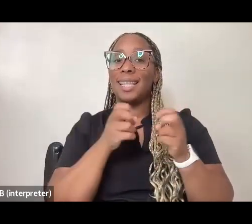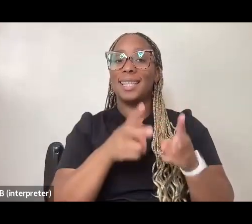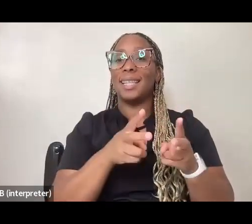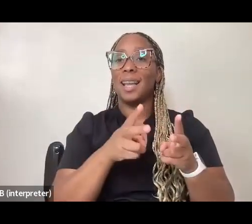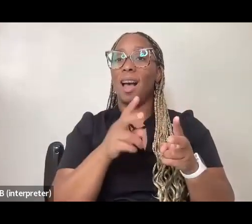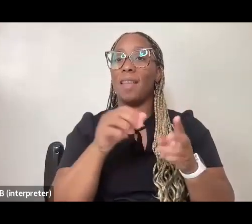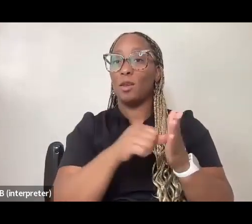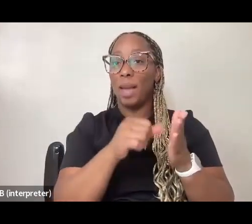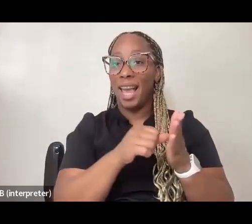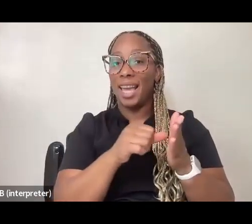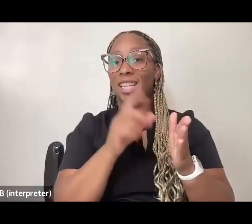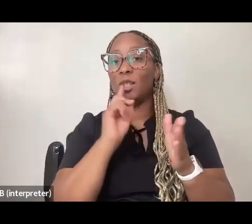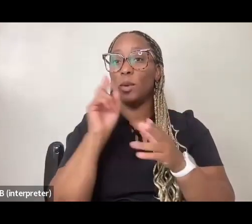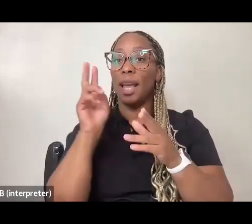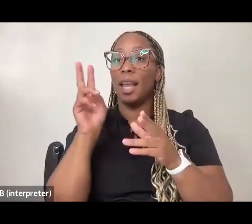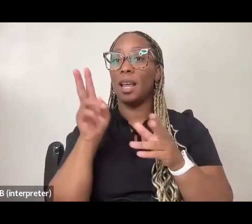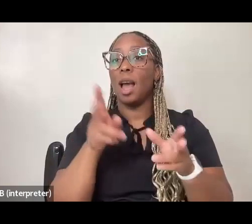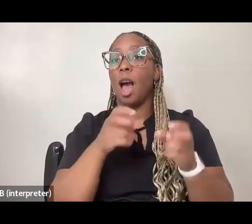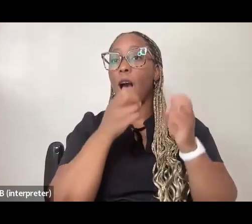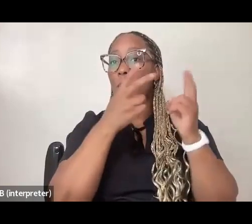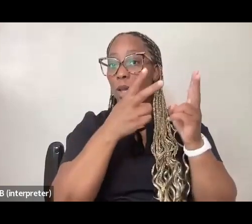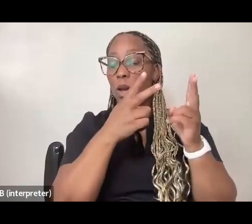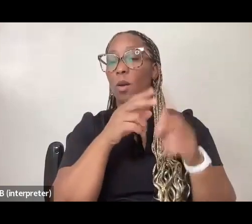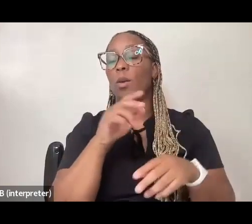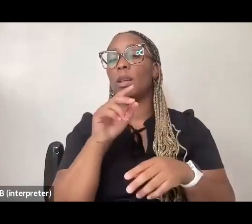simply upload the transcript file to that page.